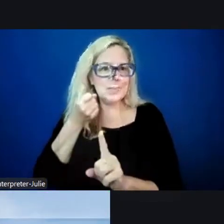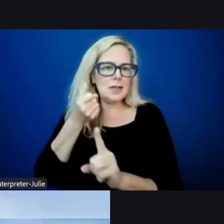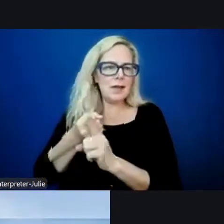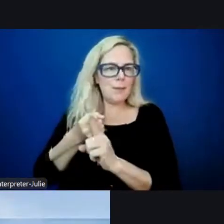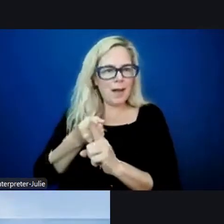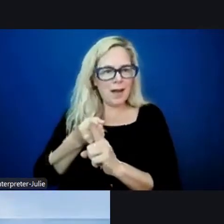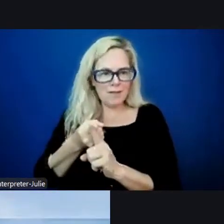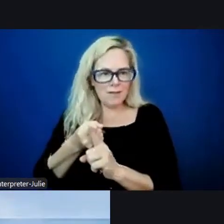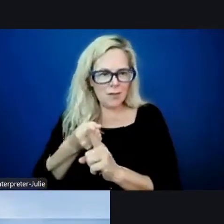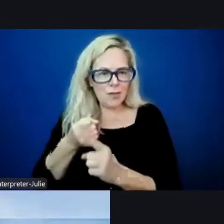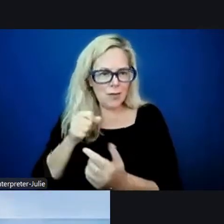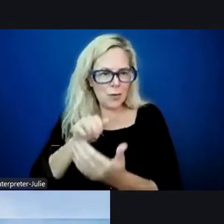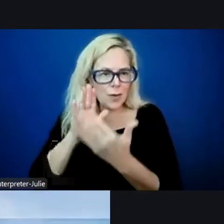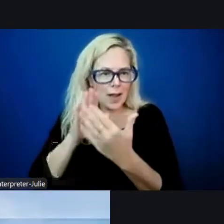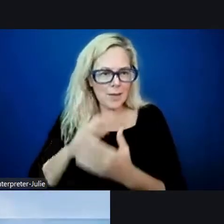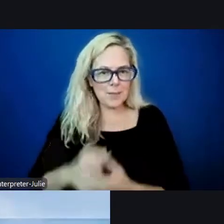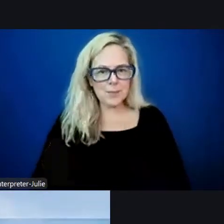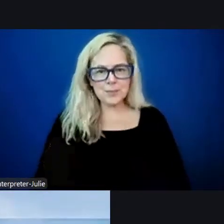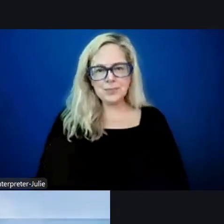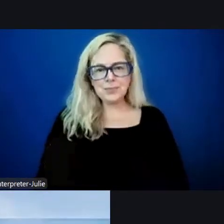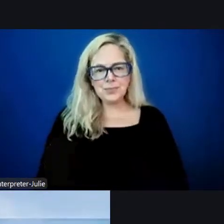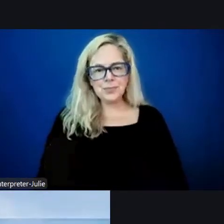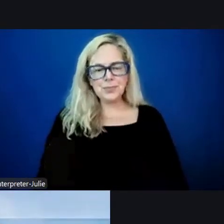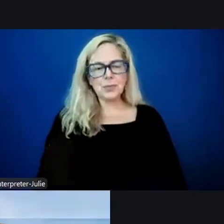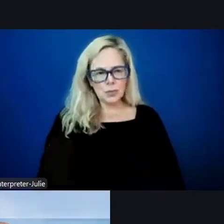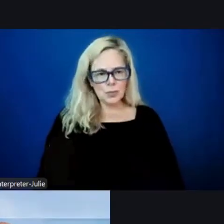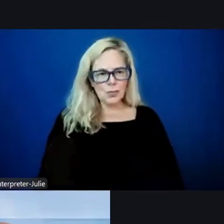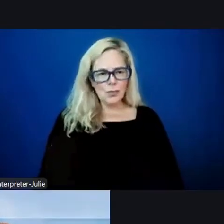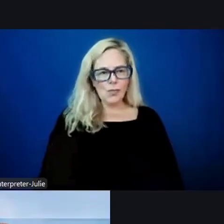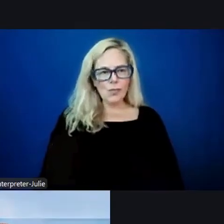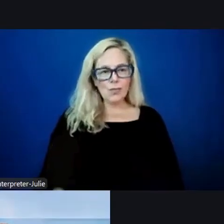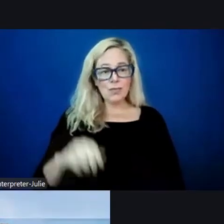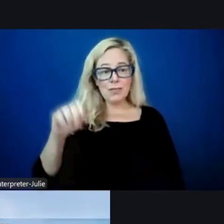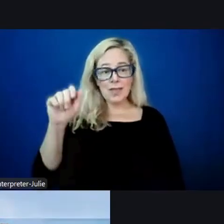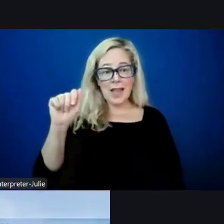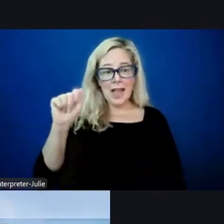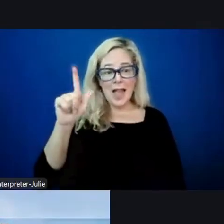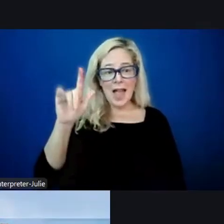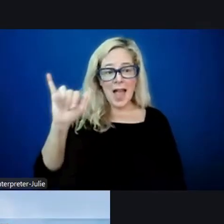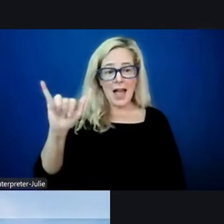This is Ally. So something that we've done at Ohio University's College of Medicine is we've